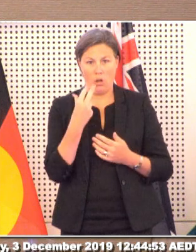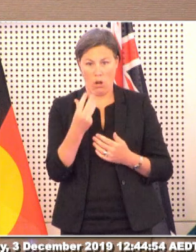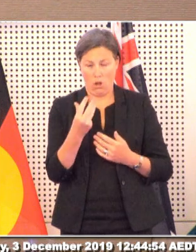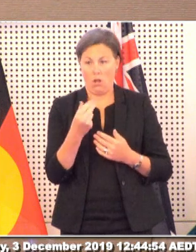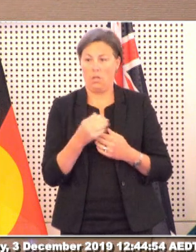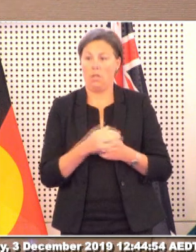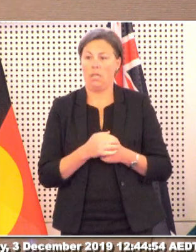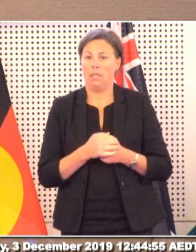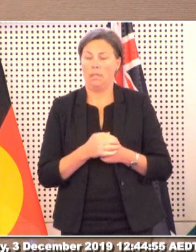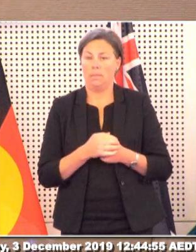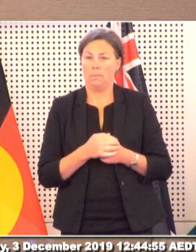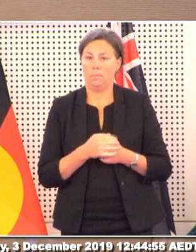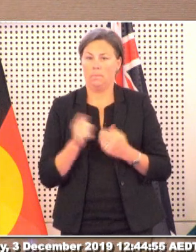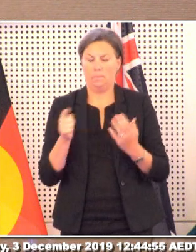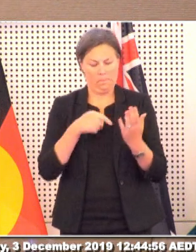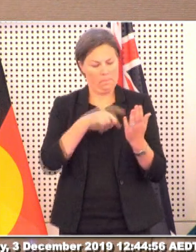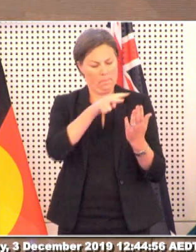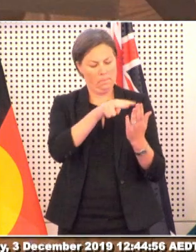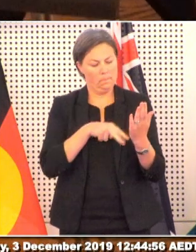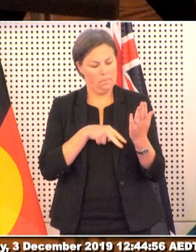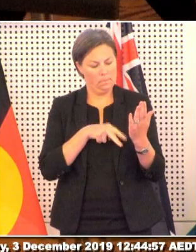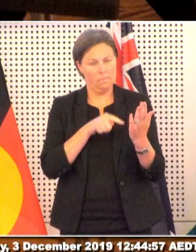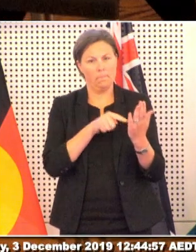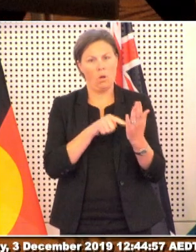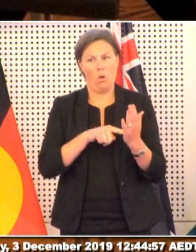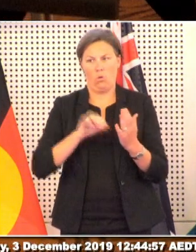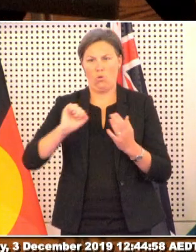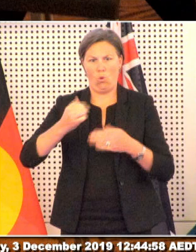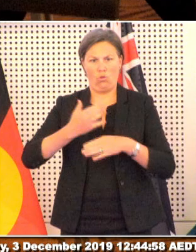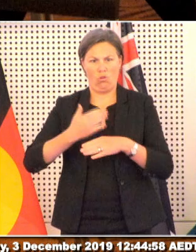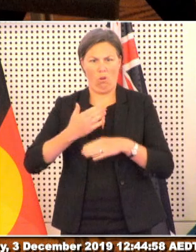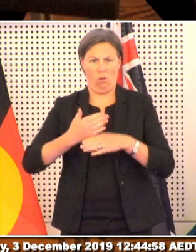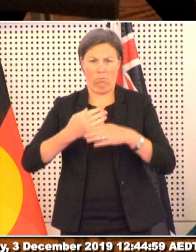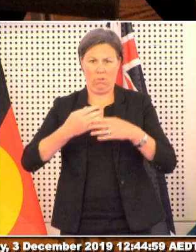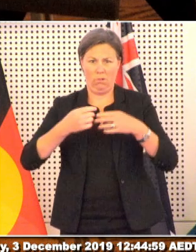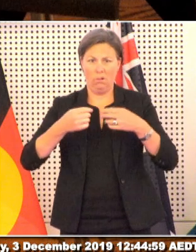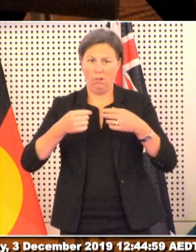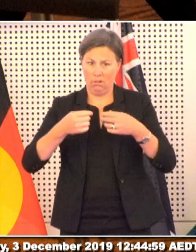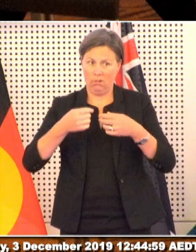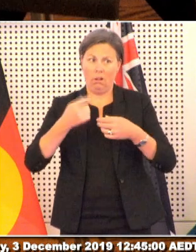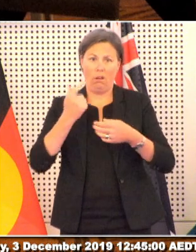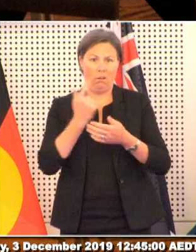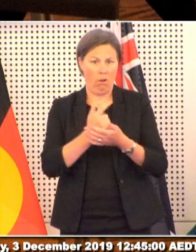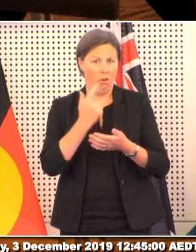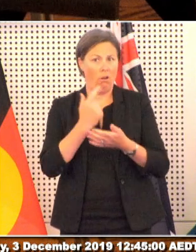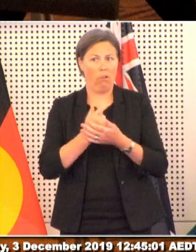And looking at the list there, it’s a very extensive list of both functions and powers.